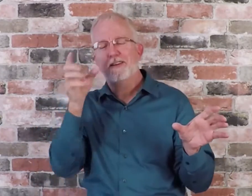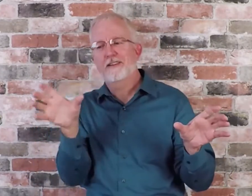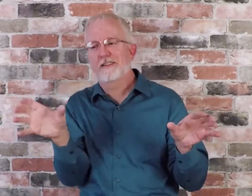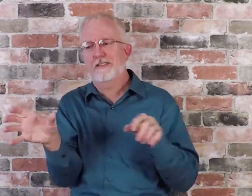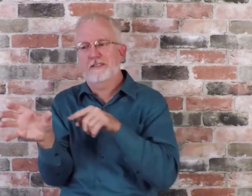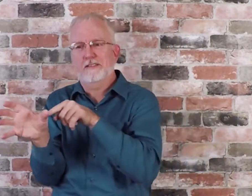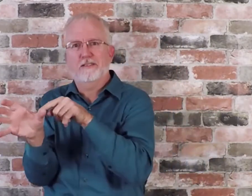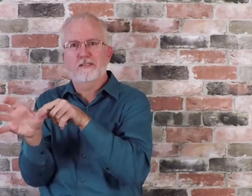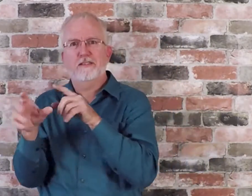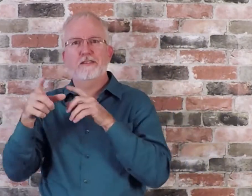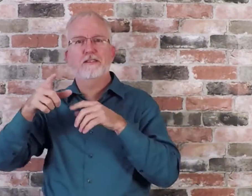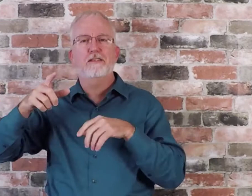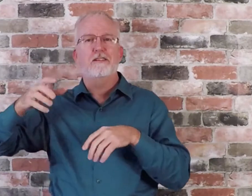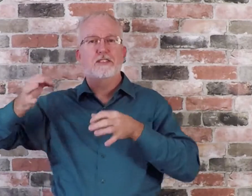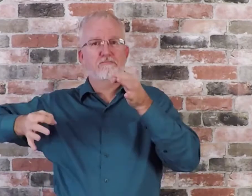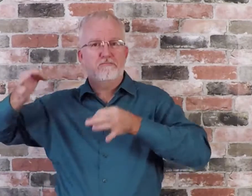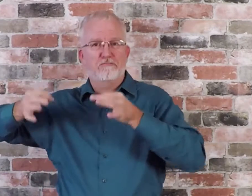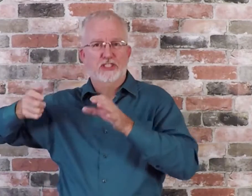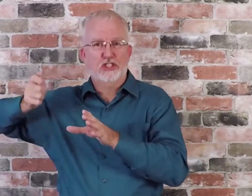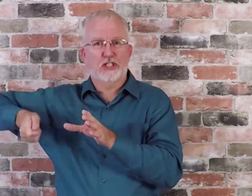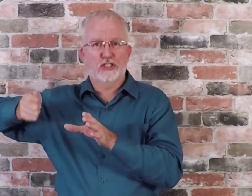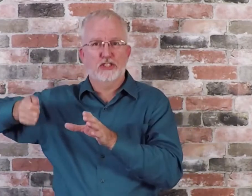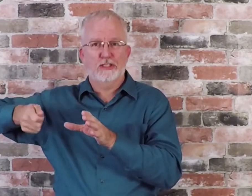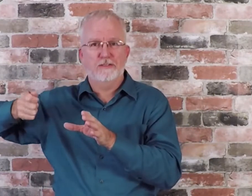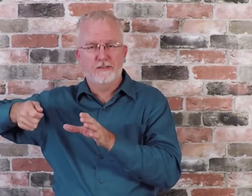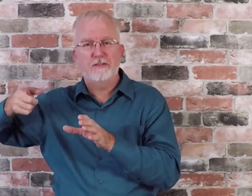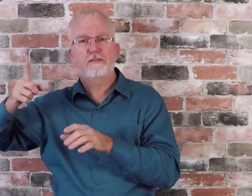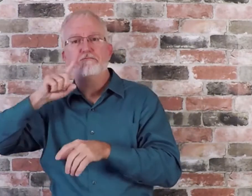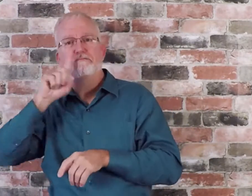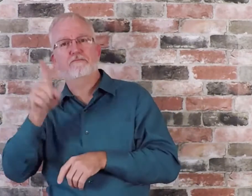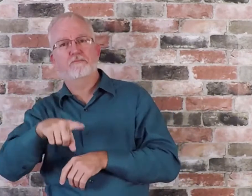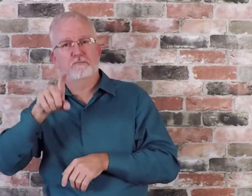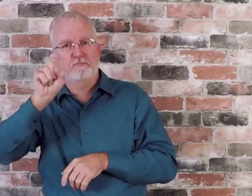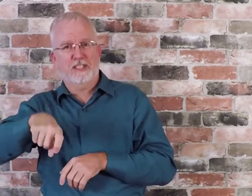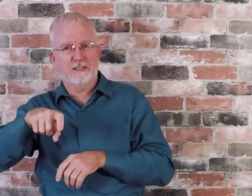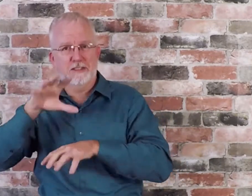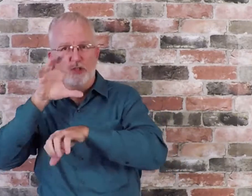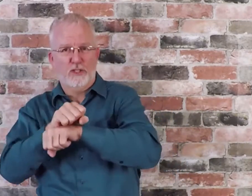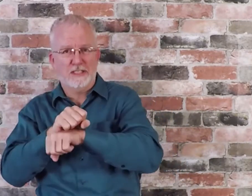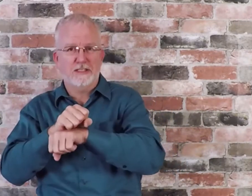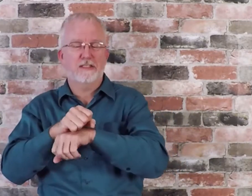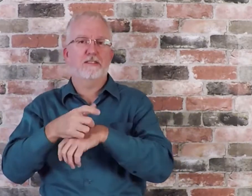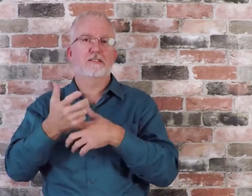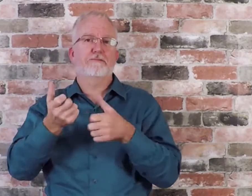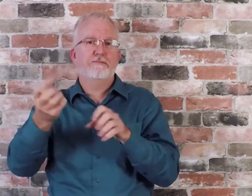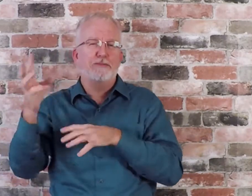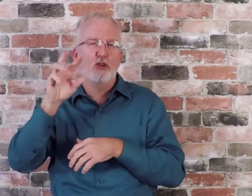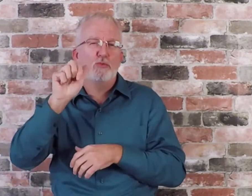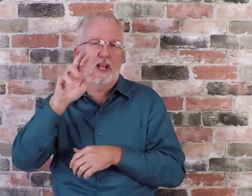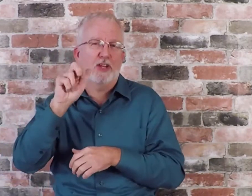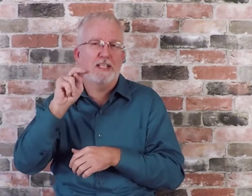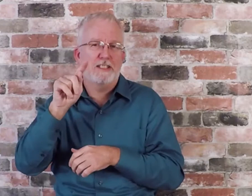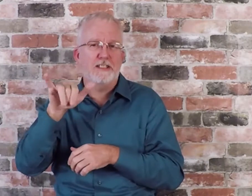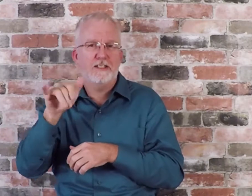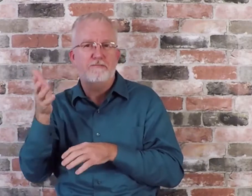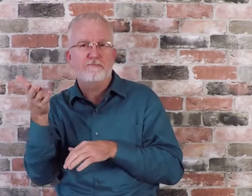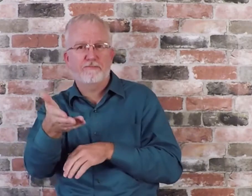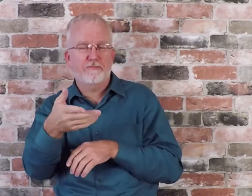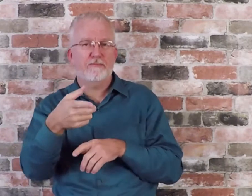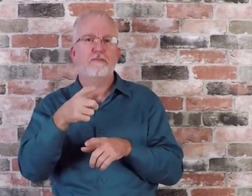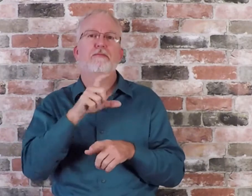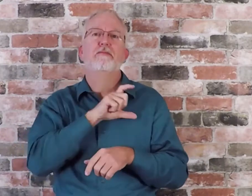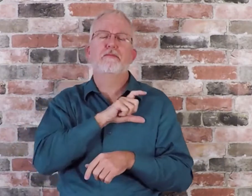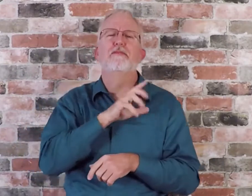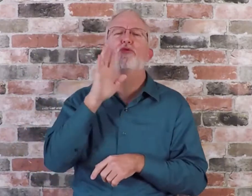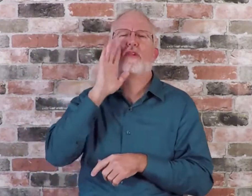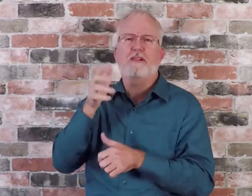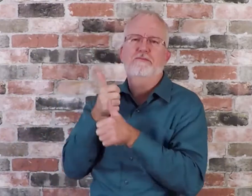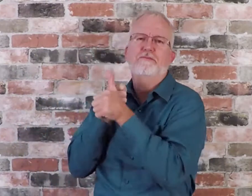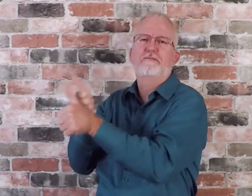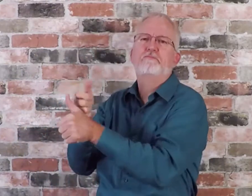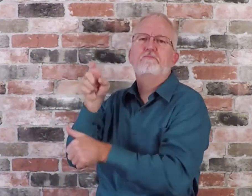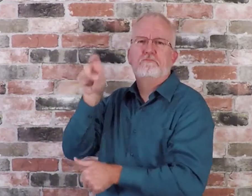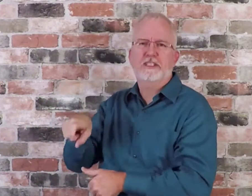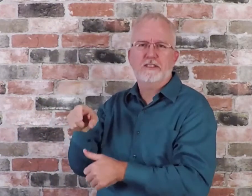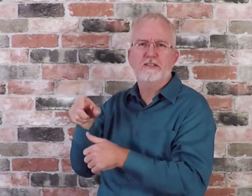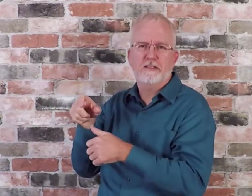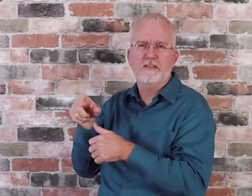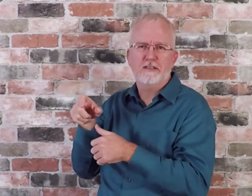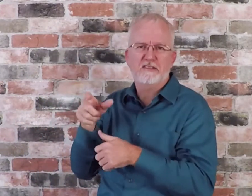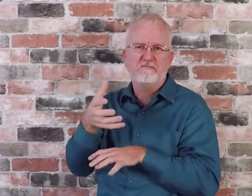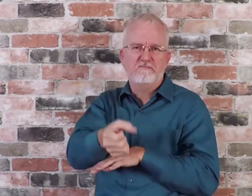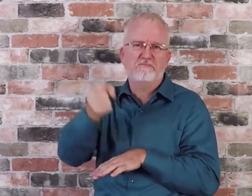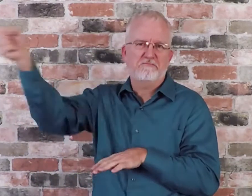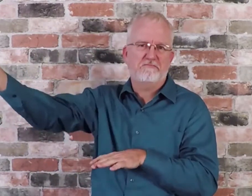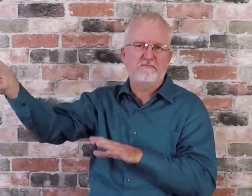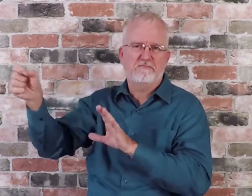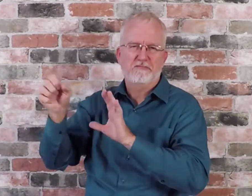However, Alameda County Sheriff's Office will honor an arrest warrant signed by a Judge